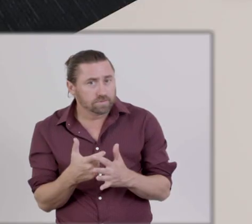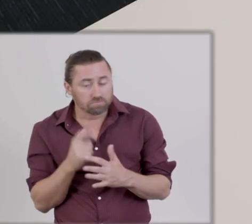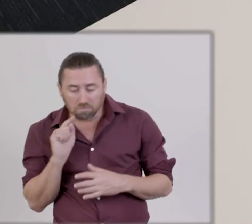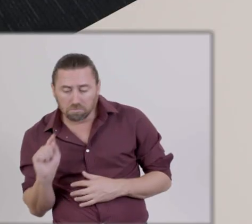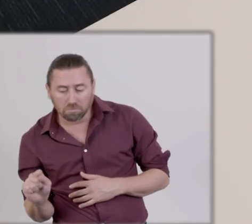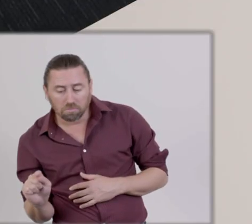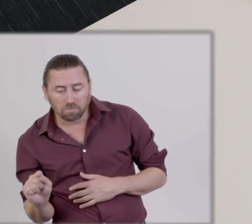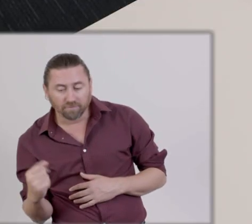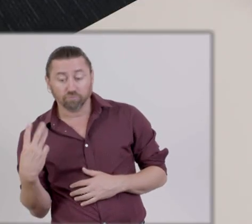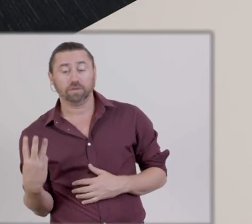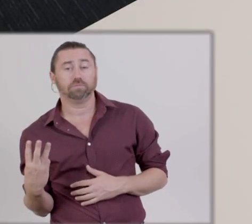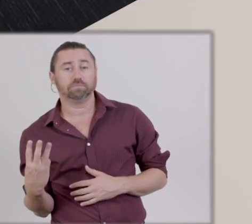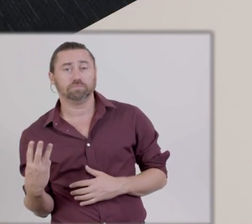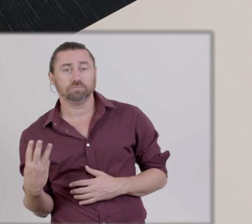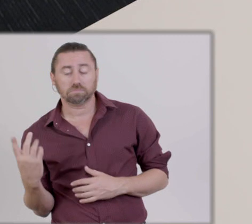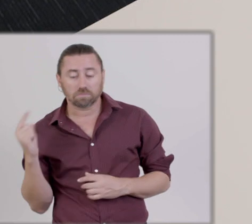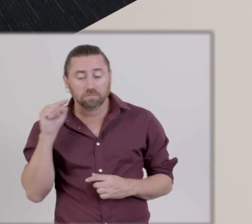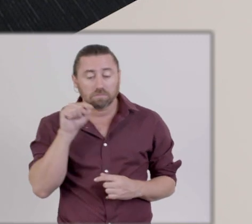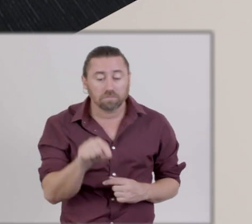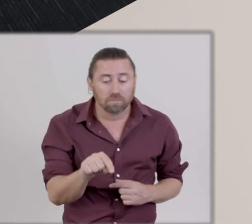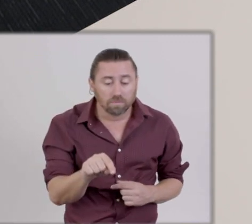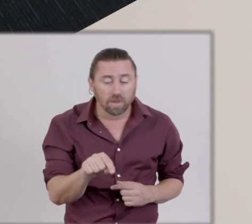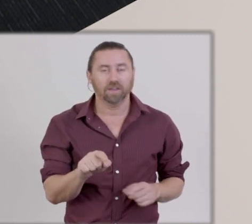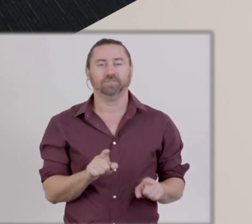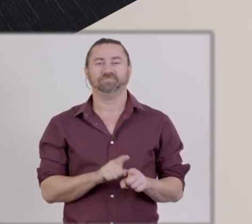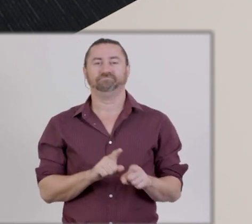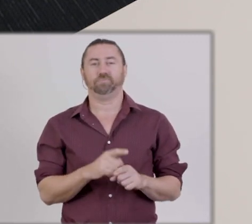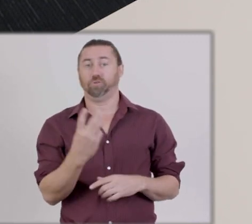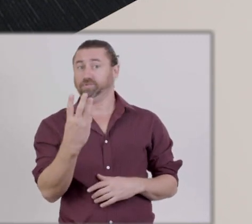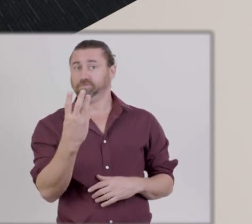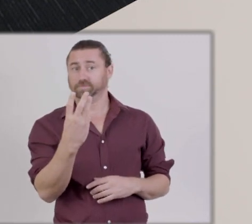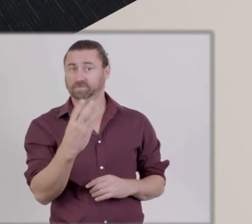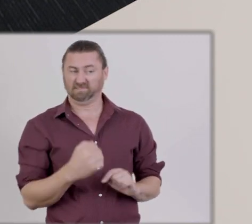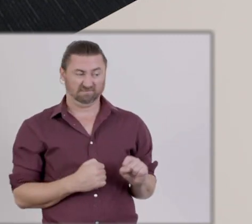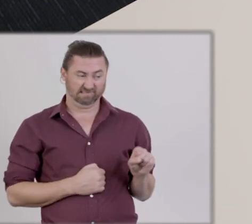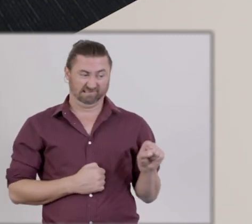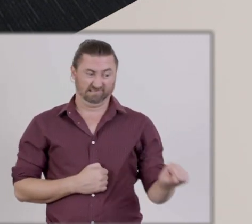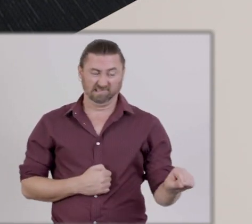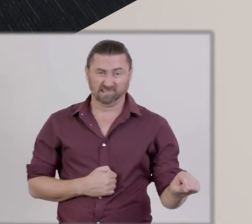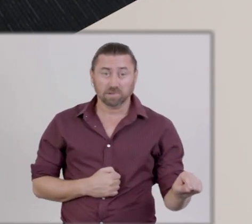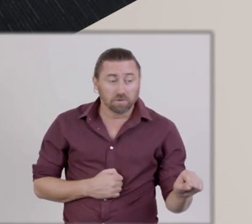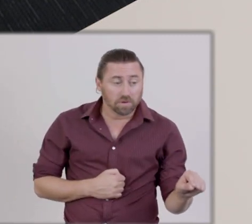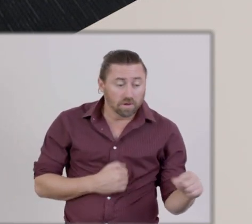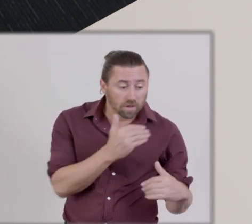Paddock 1 has three sheep. Paddock 2 has three sheep.